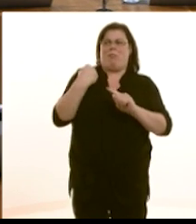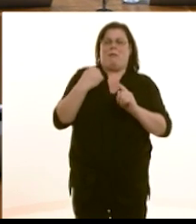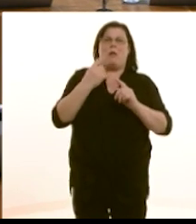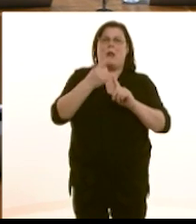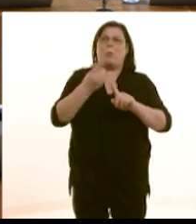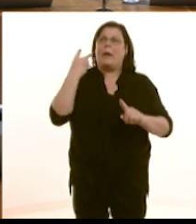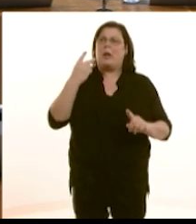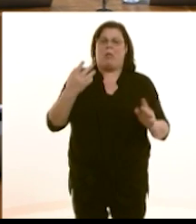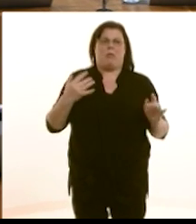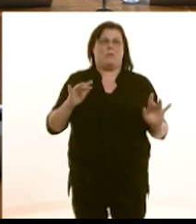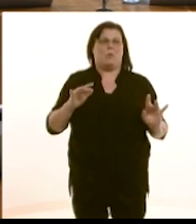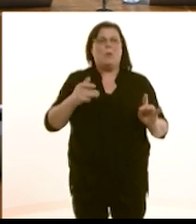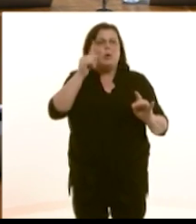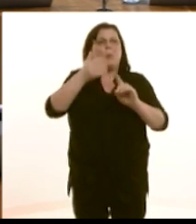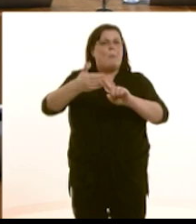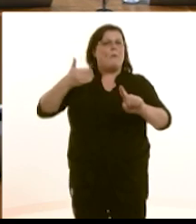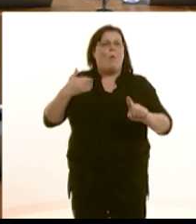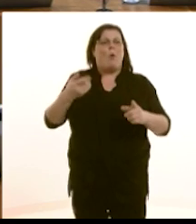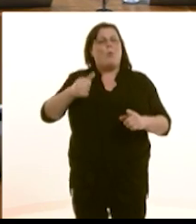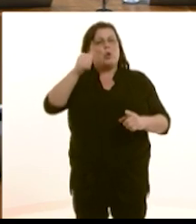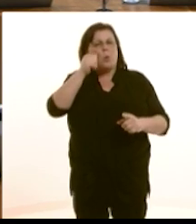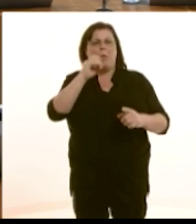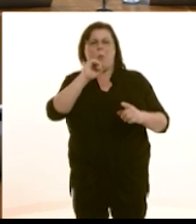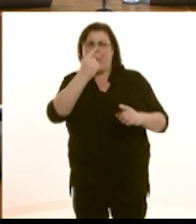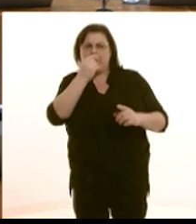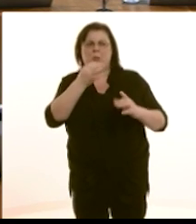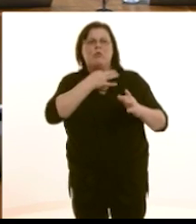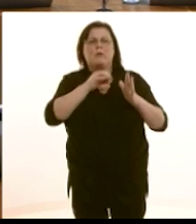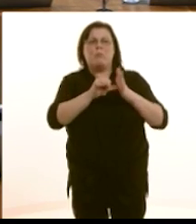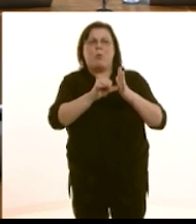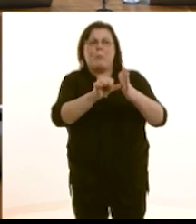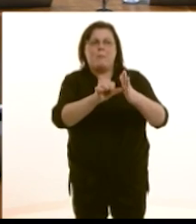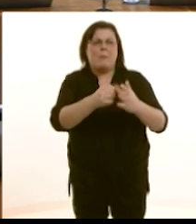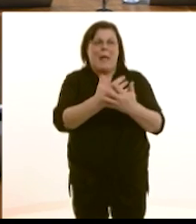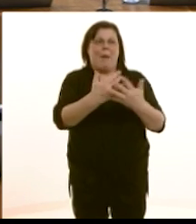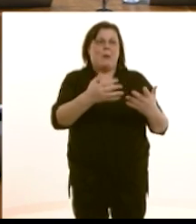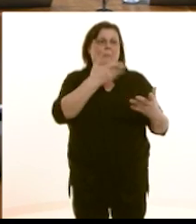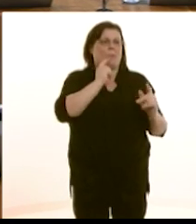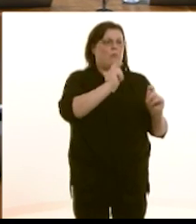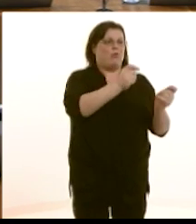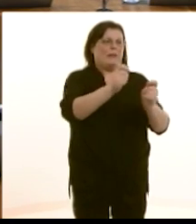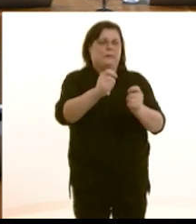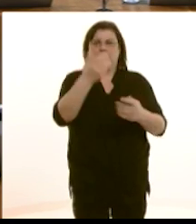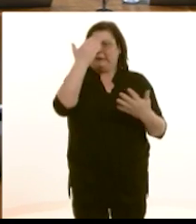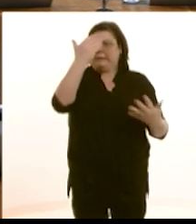there were challenges for the steel industry, but, in terms of the scale of the job losses, we werenít aware of that until the end of last week.